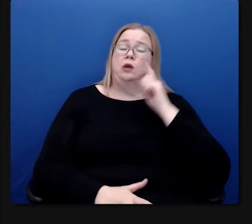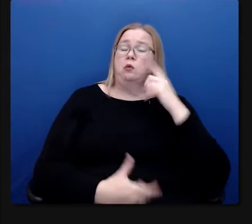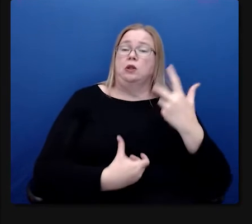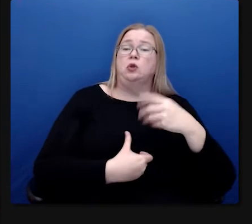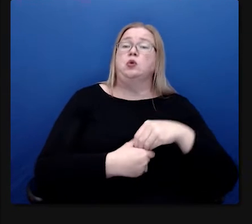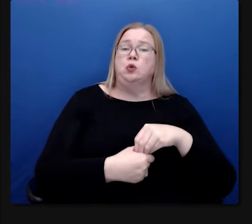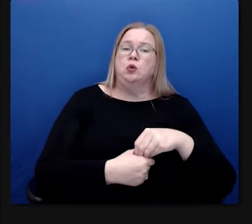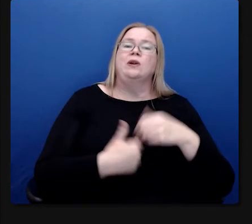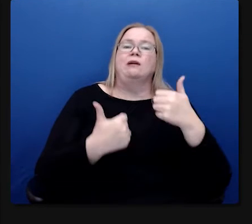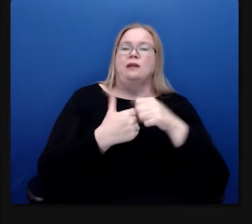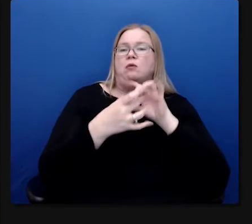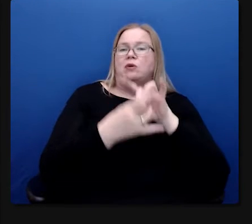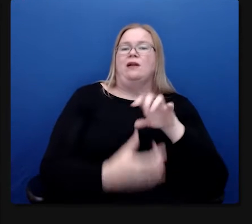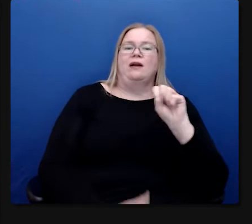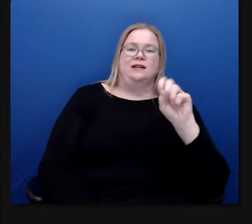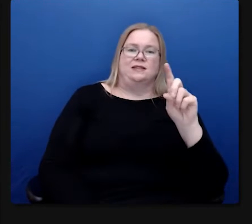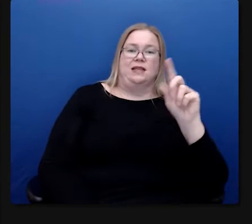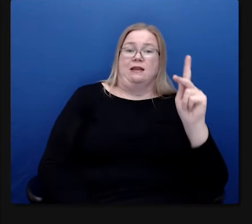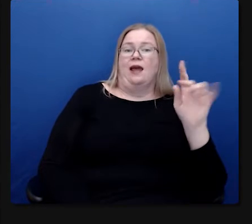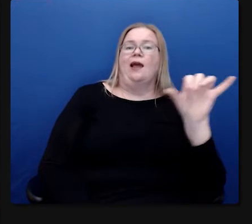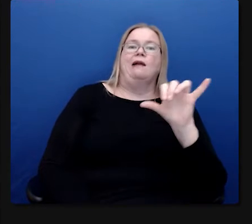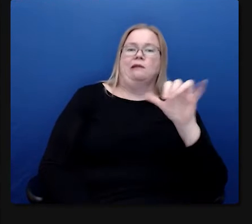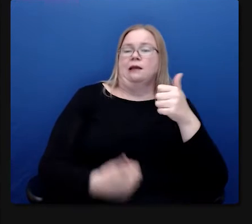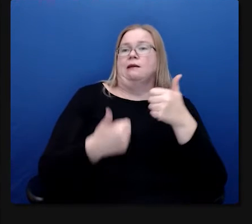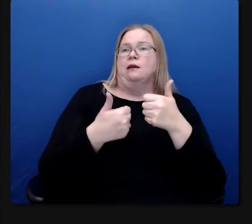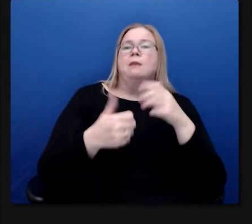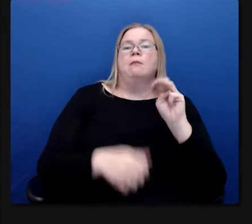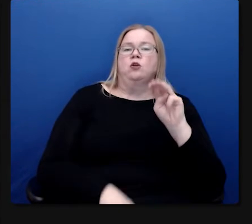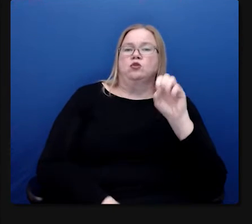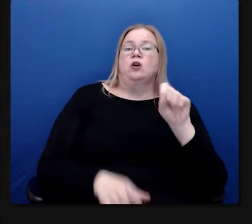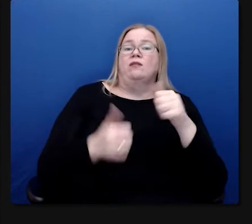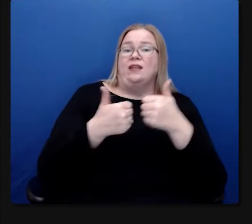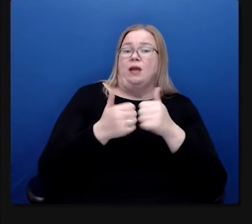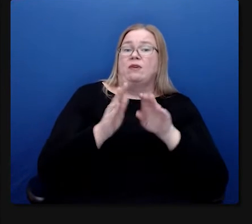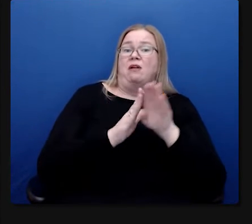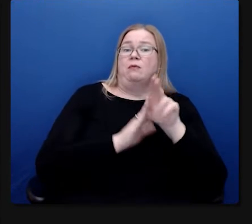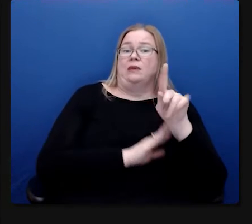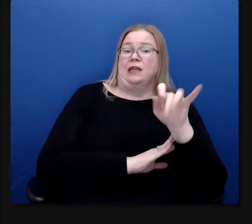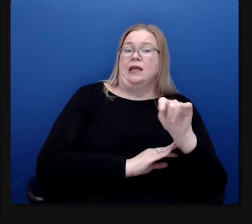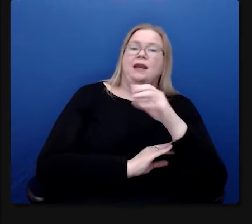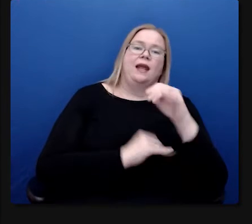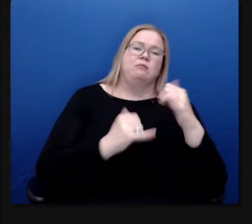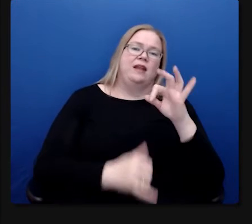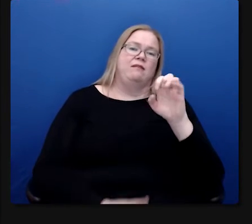including game-related SDKs, such as the game, Microsoft Game Development Kit and the PlayFab SDK.